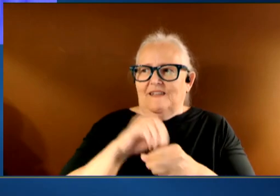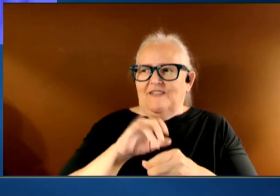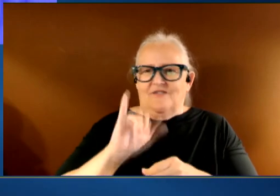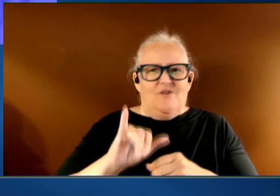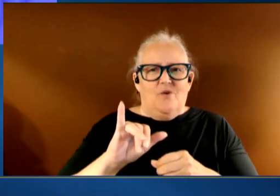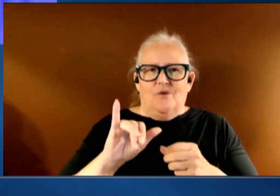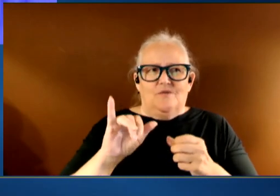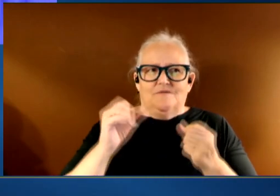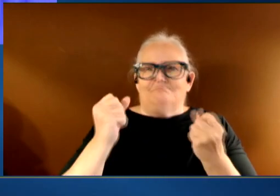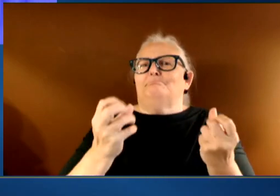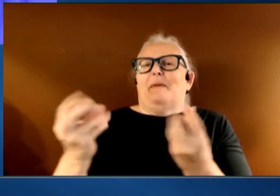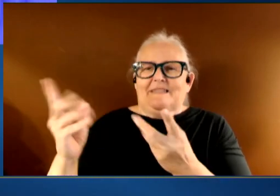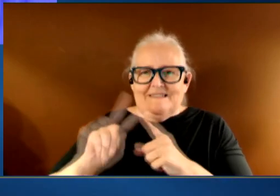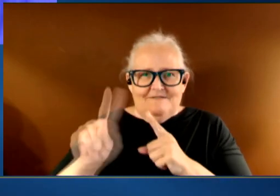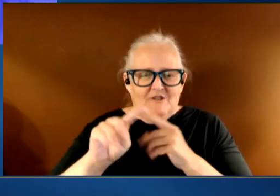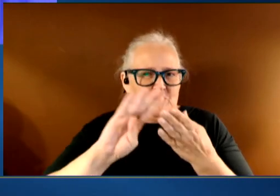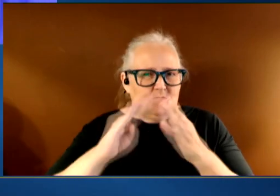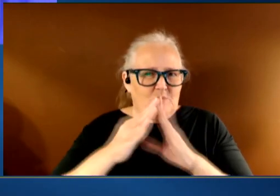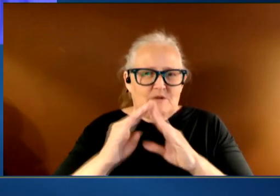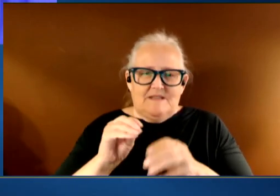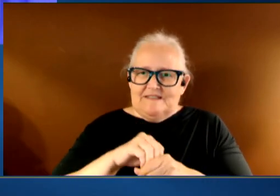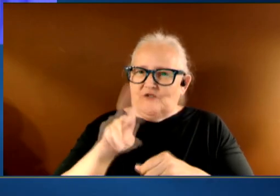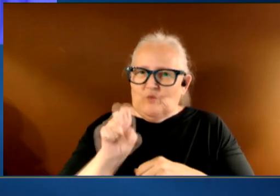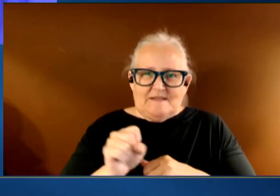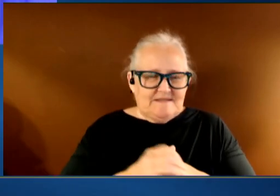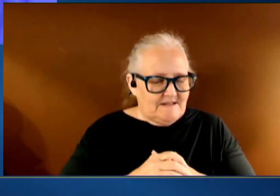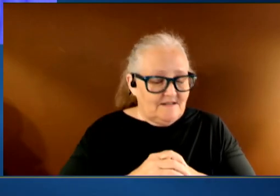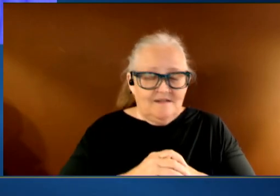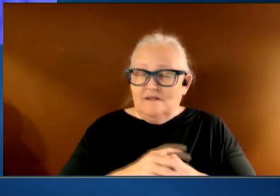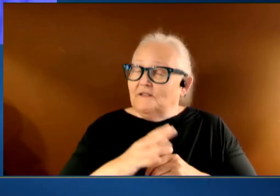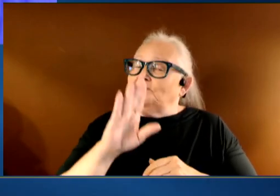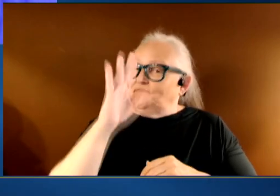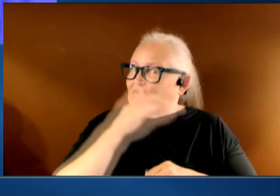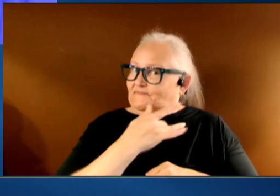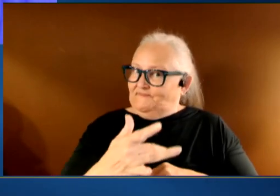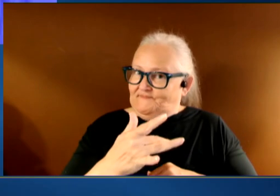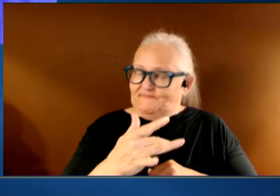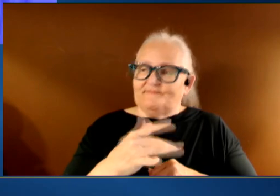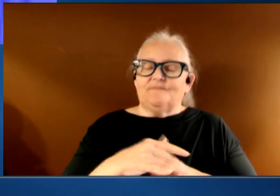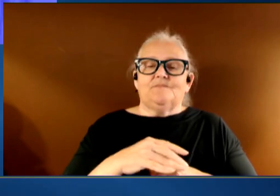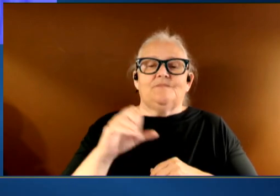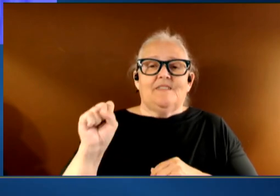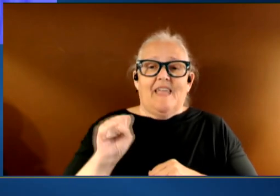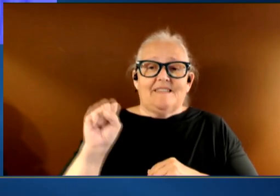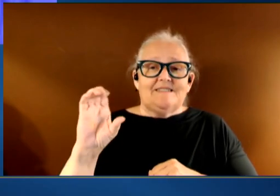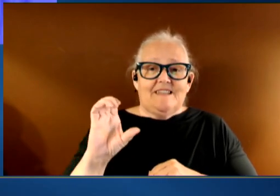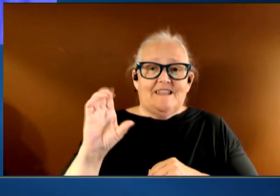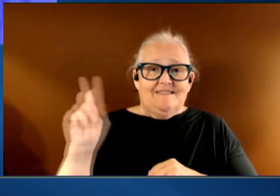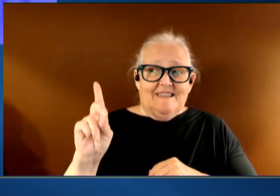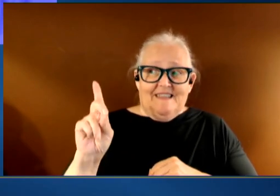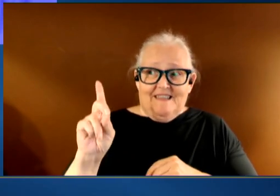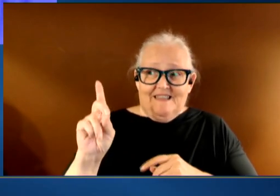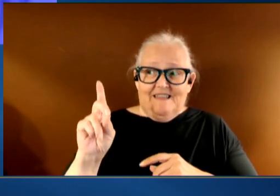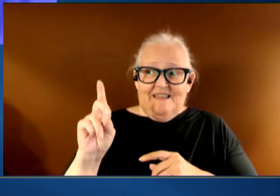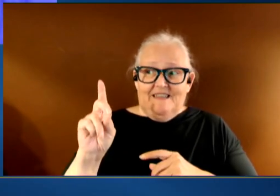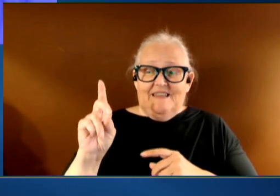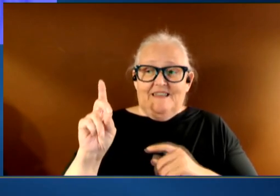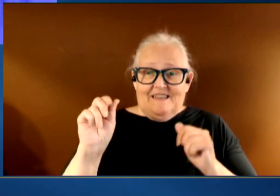across our country. We all know too well that while SCD impacts people across the country,